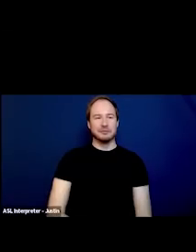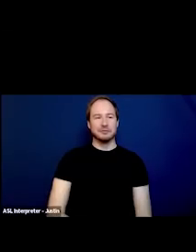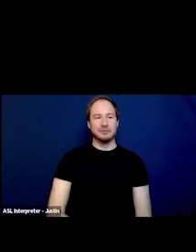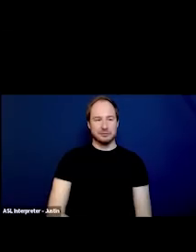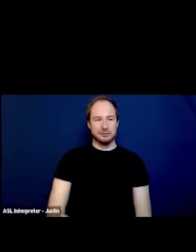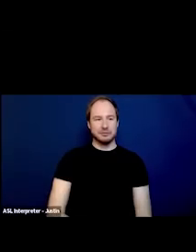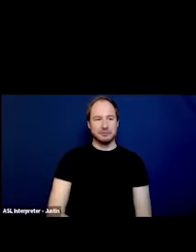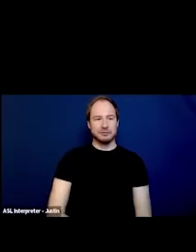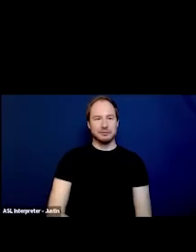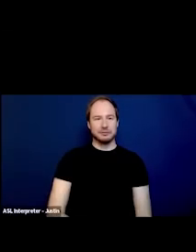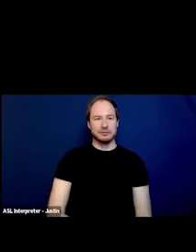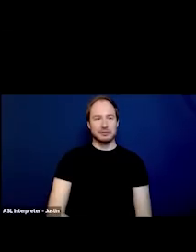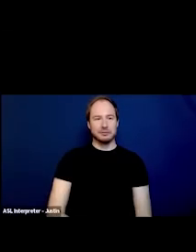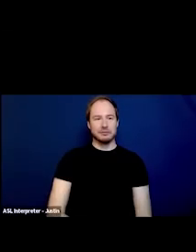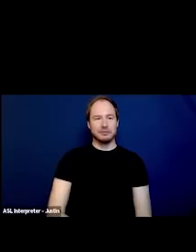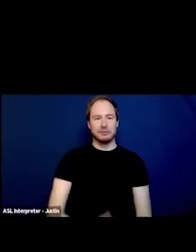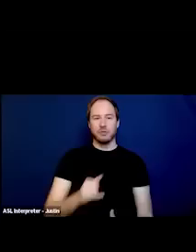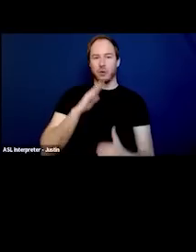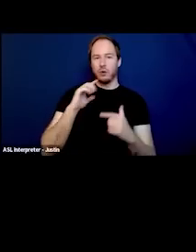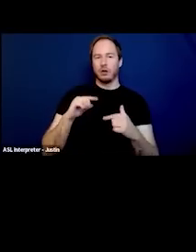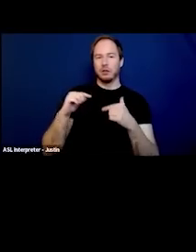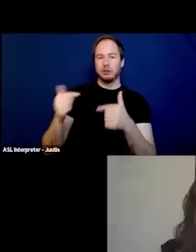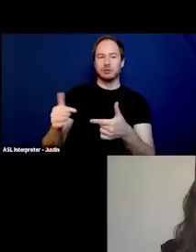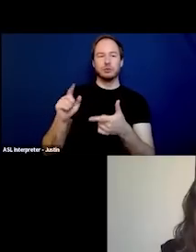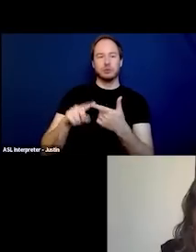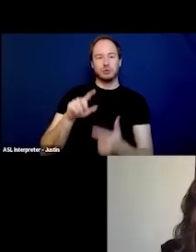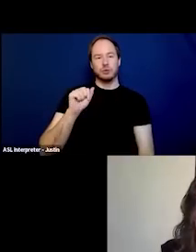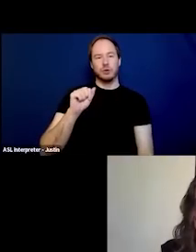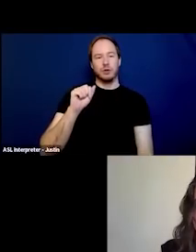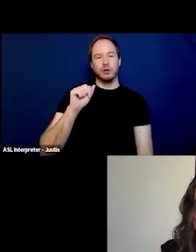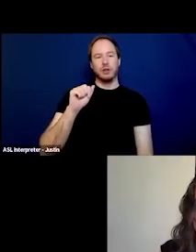So that allows me to now turn over to our very first wonderful panelist.